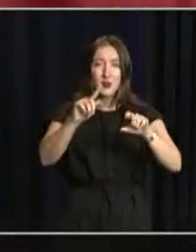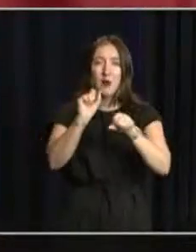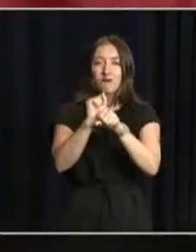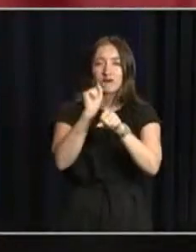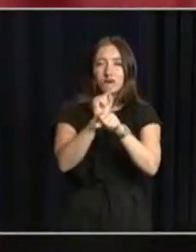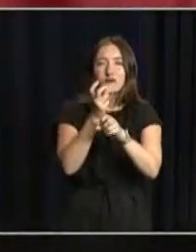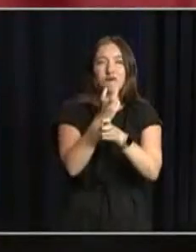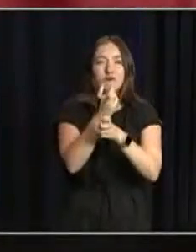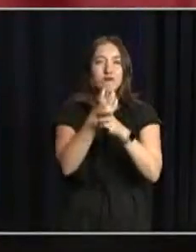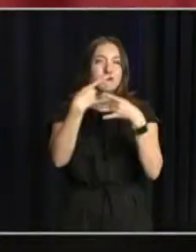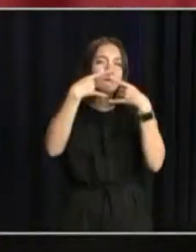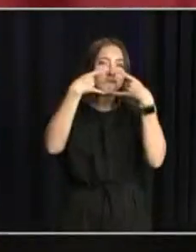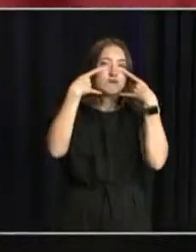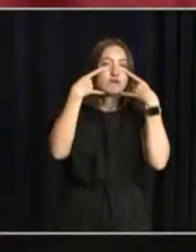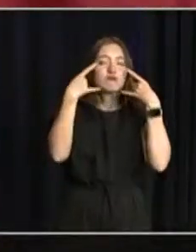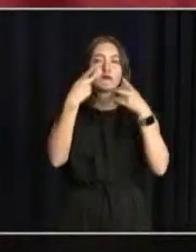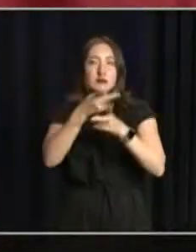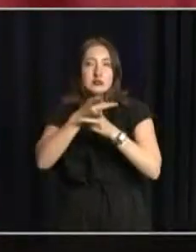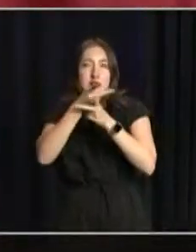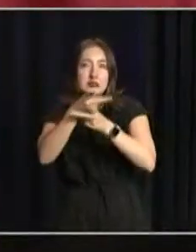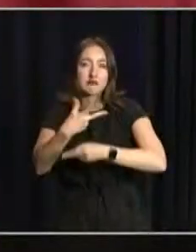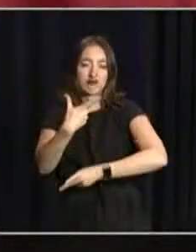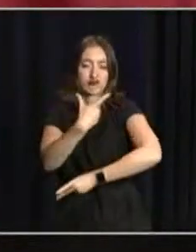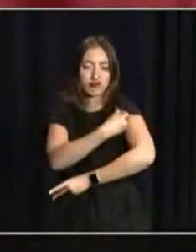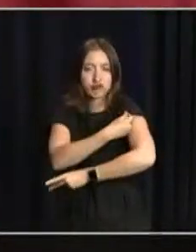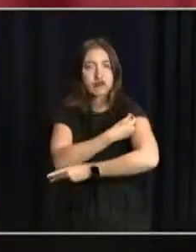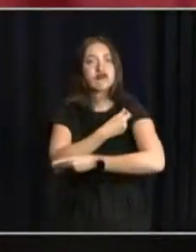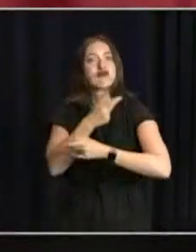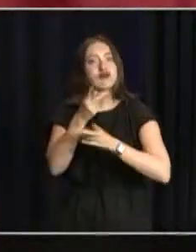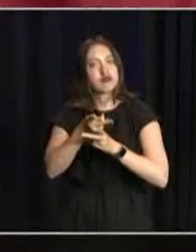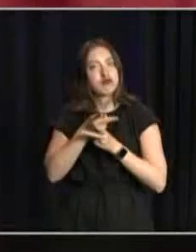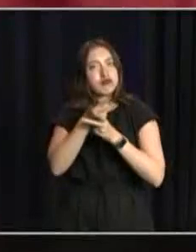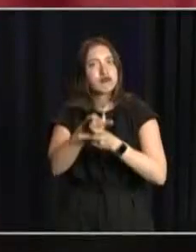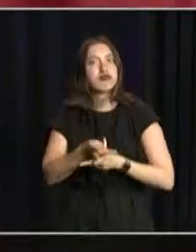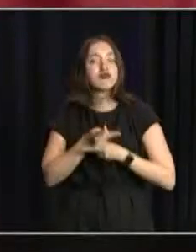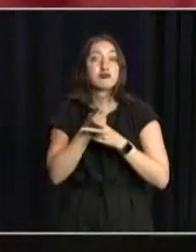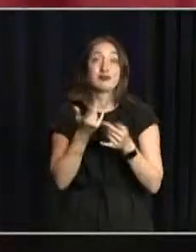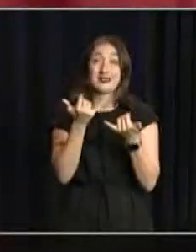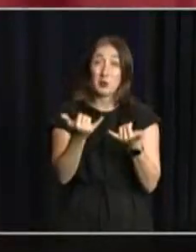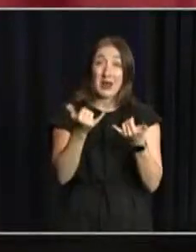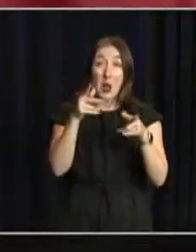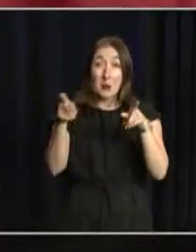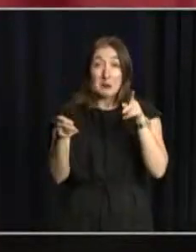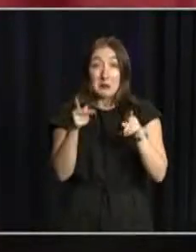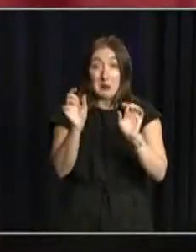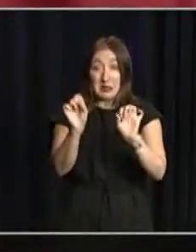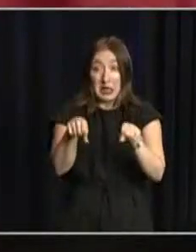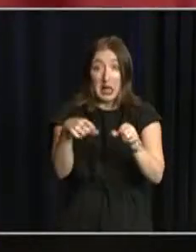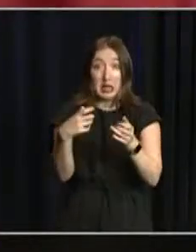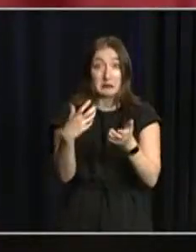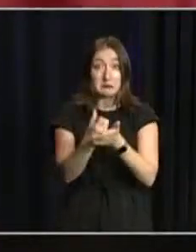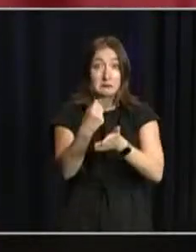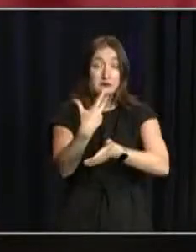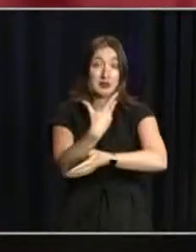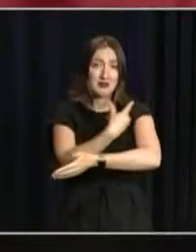the position to issue a knockout punch. Let's work on that together, get people who are eligible to be vaccinated. To get their vaccine now,